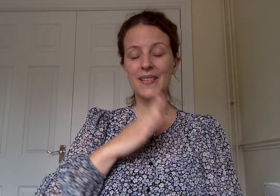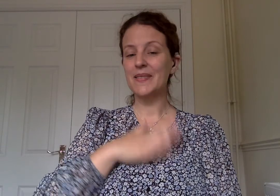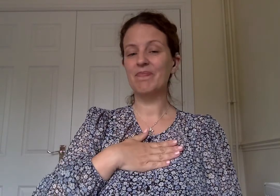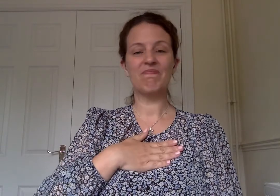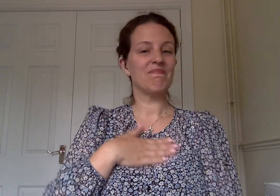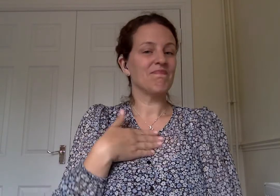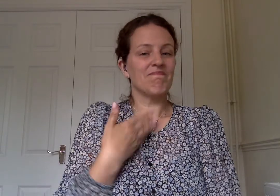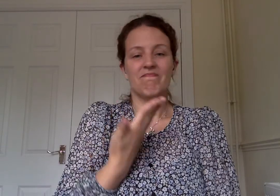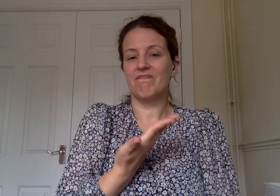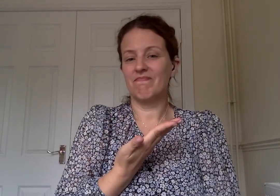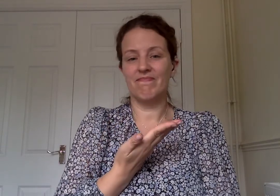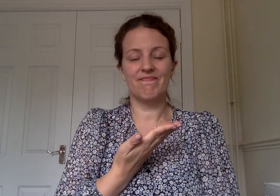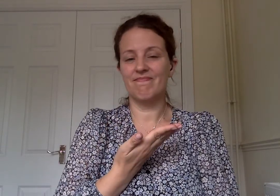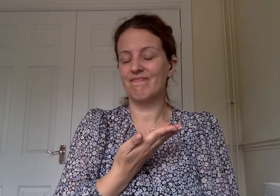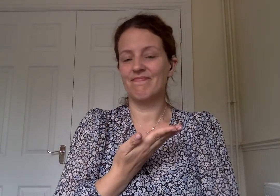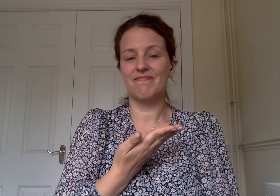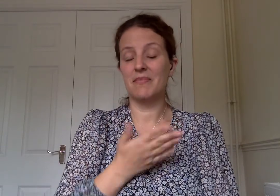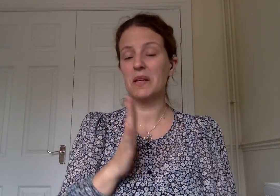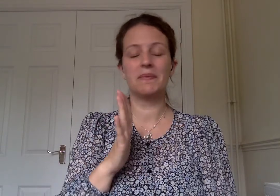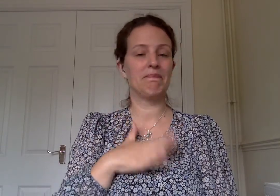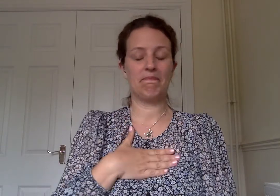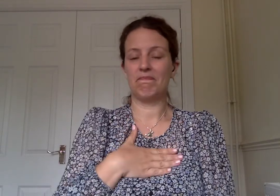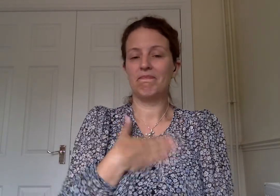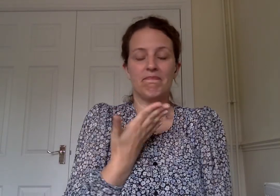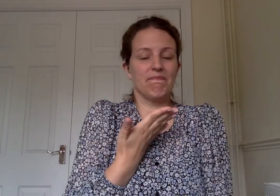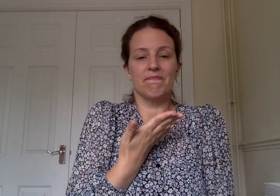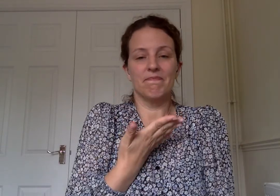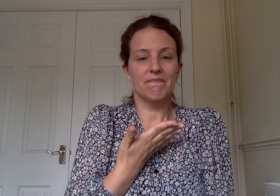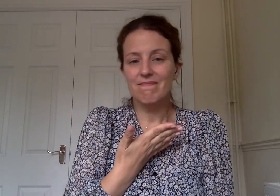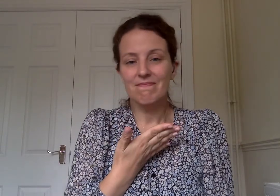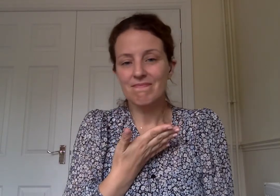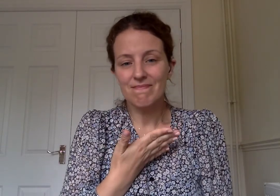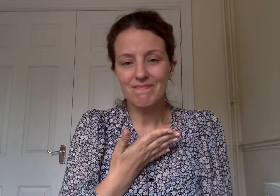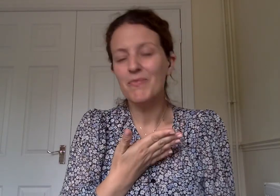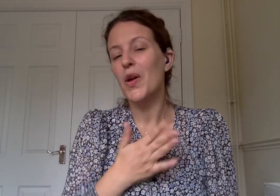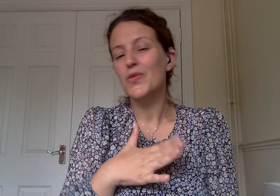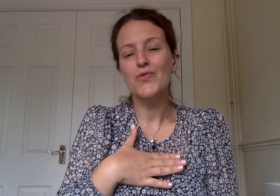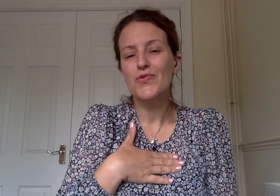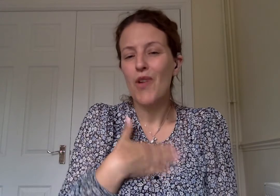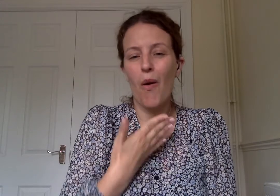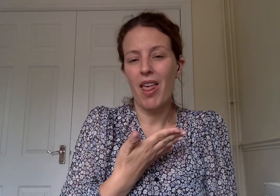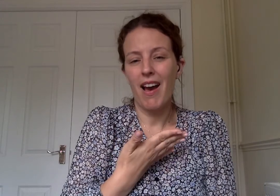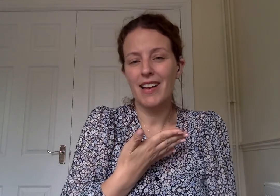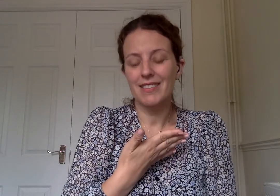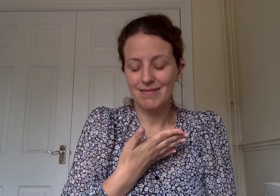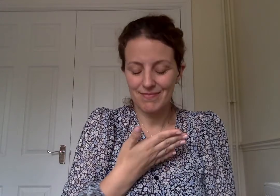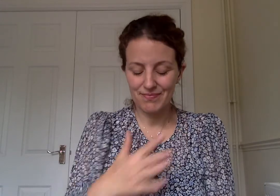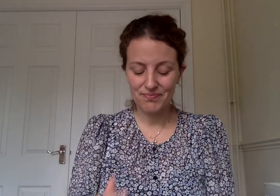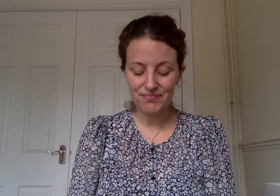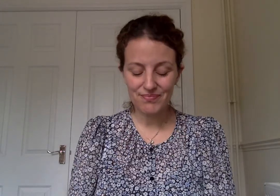Don't like.